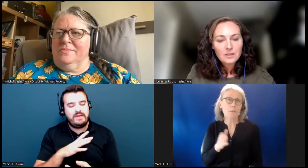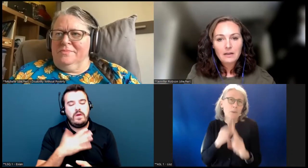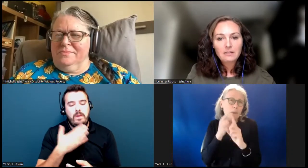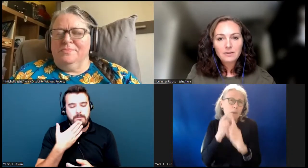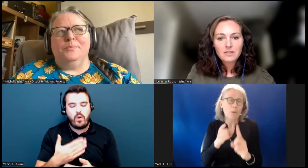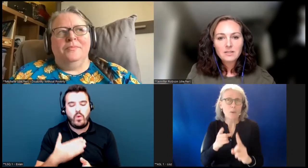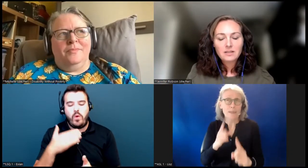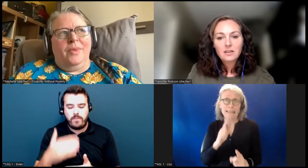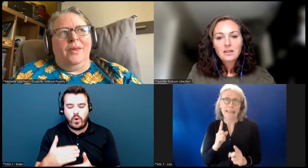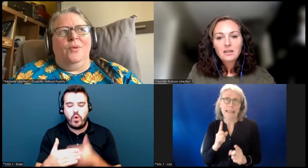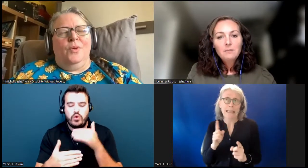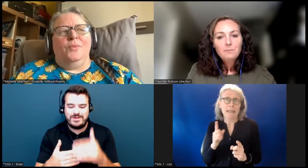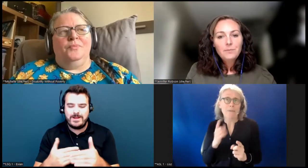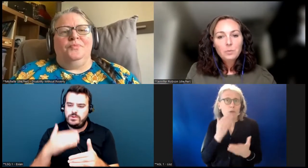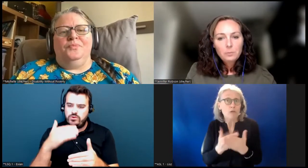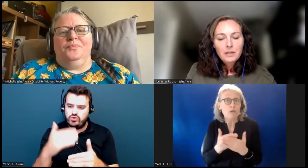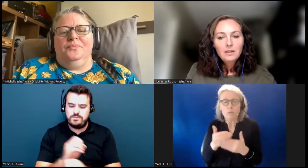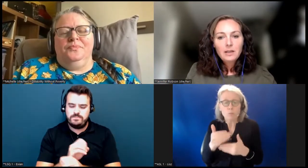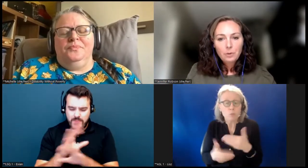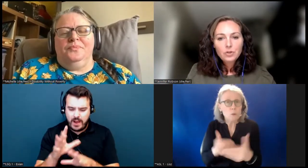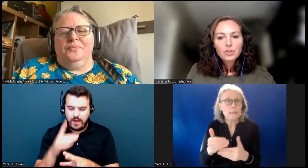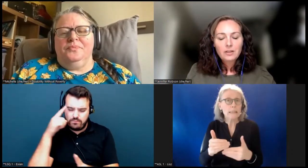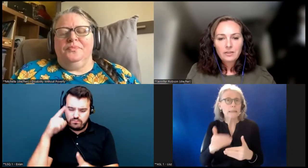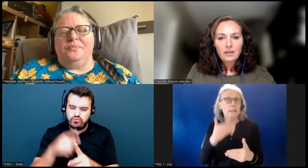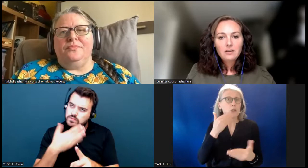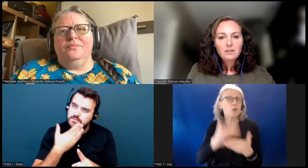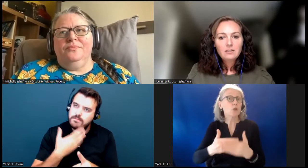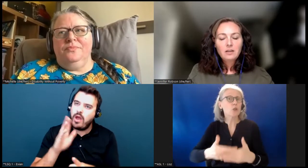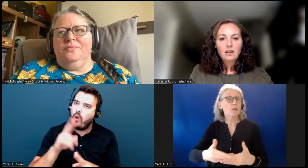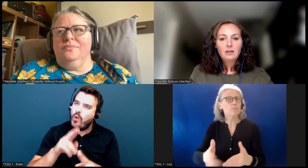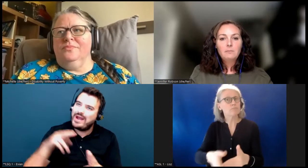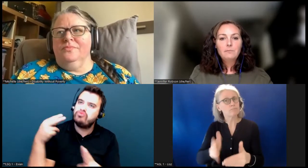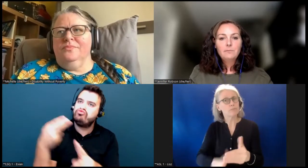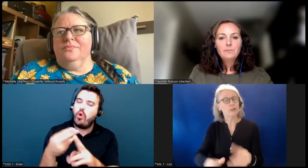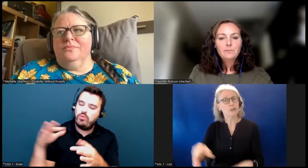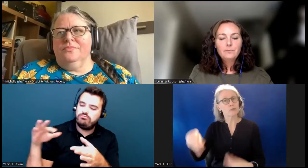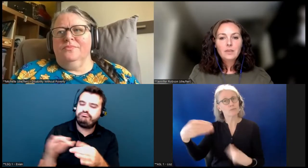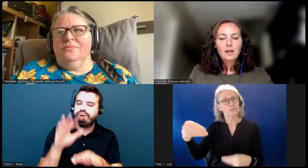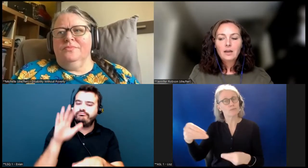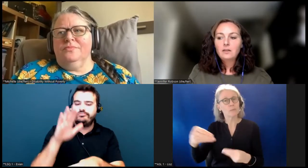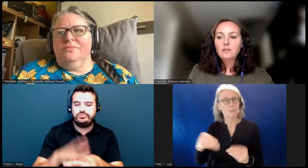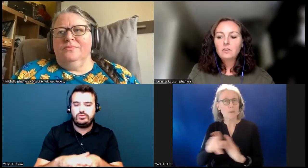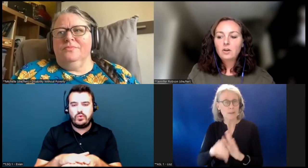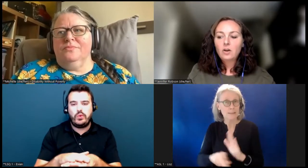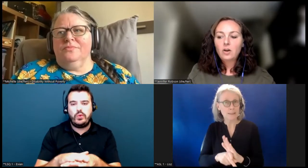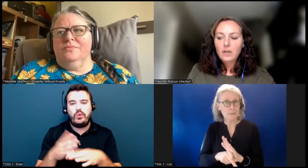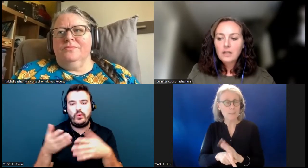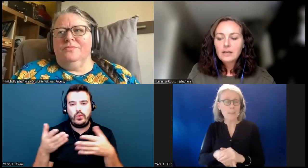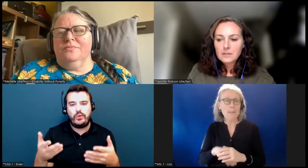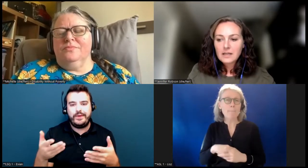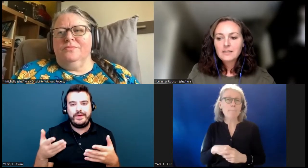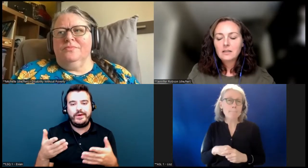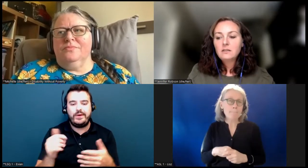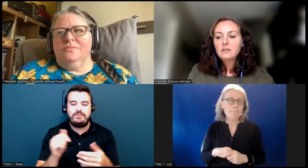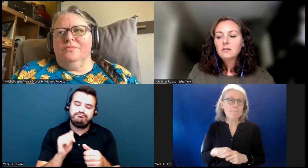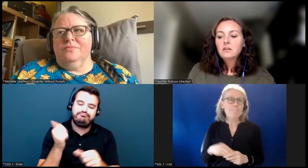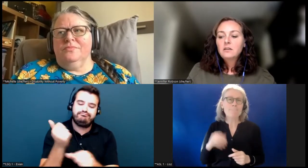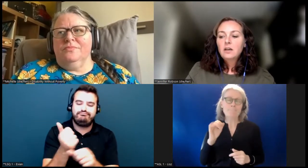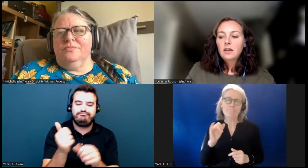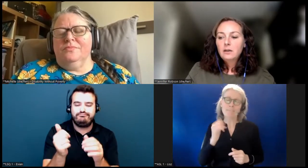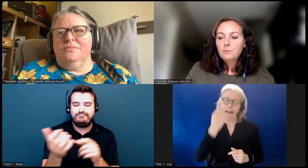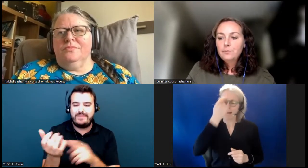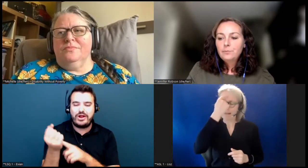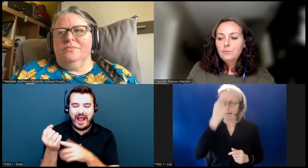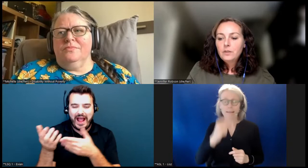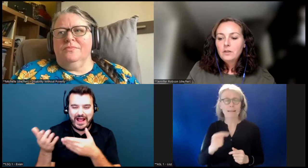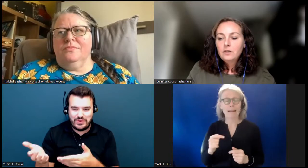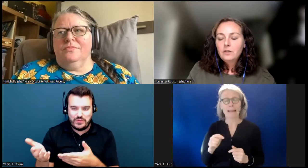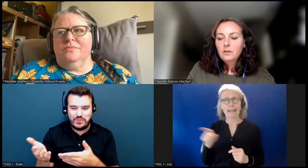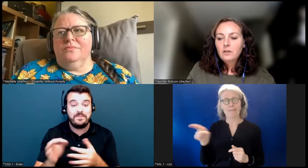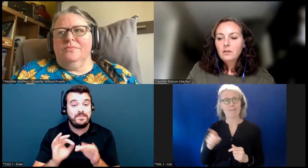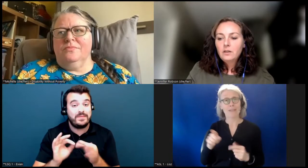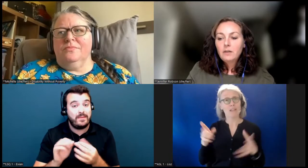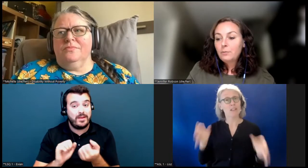WITH THIS BENEFIT DESIGN. THERE WOULD BE A PUSH, I THINK, ON INCOME TESTING.